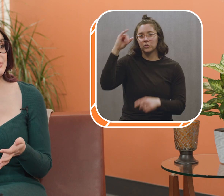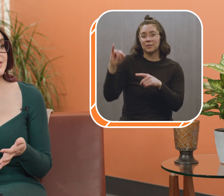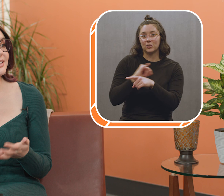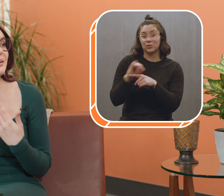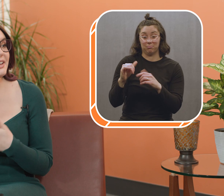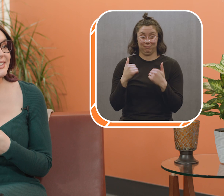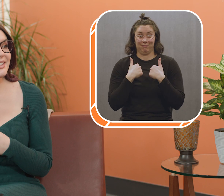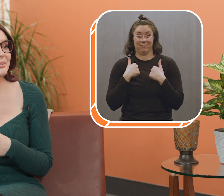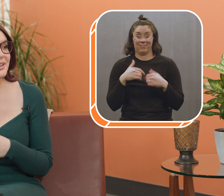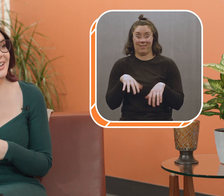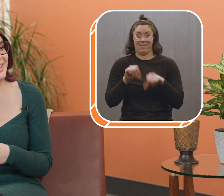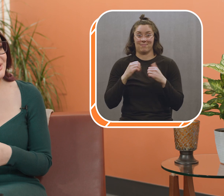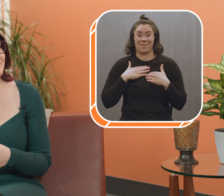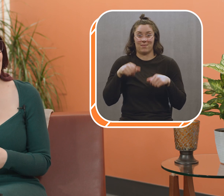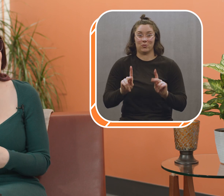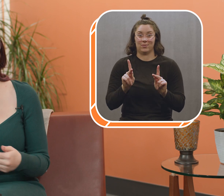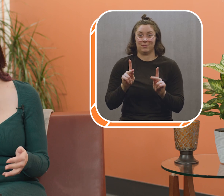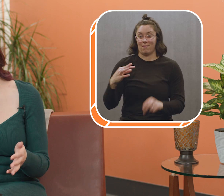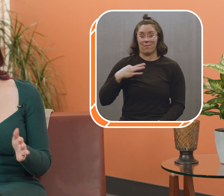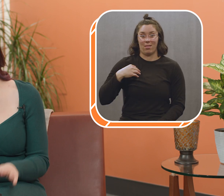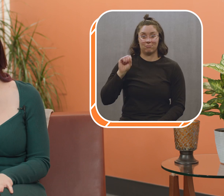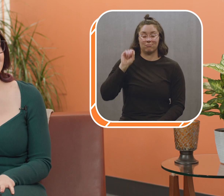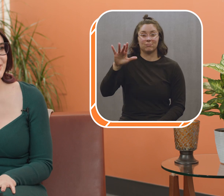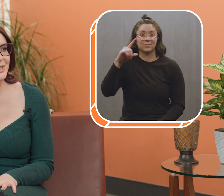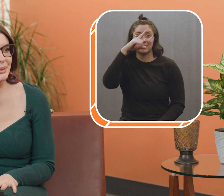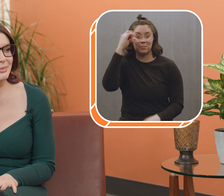That's how I ended up where I am, by applying to a summer internship.